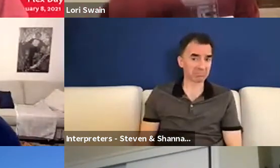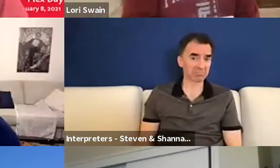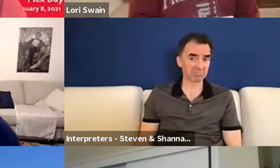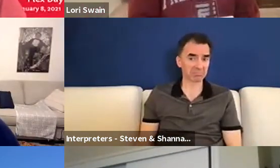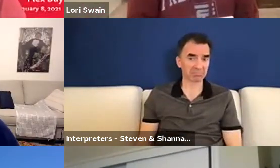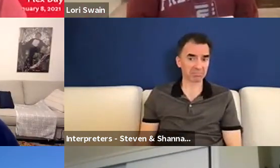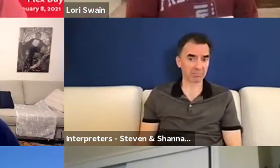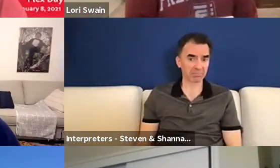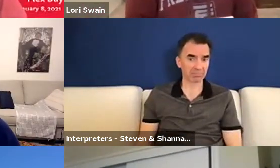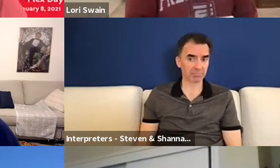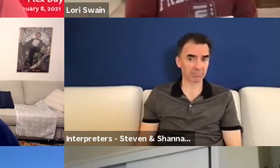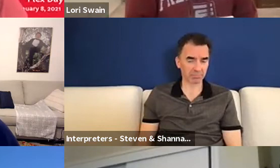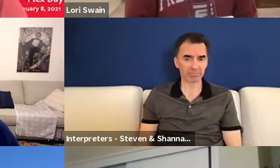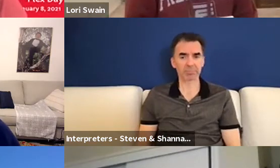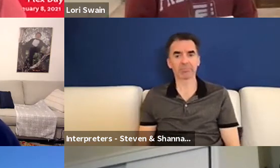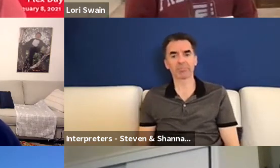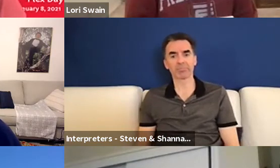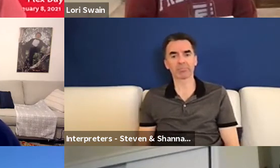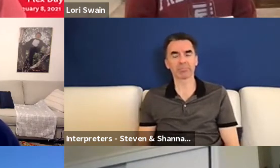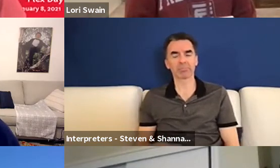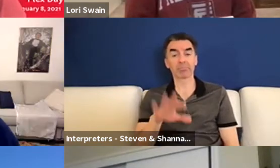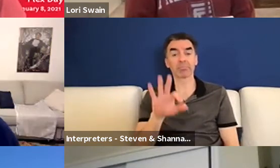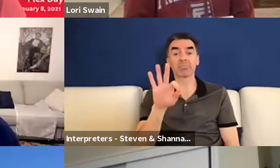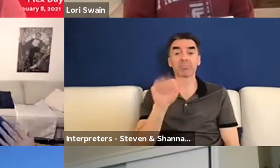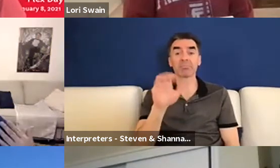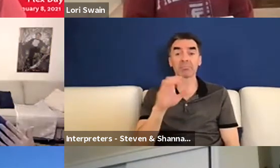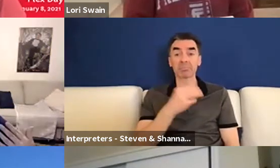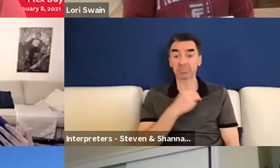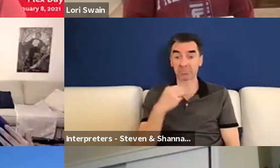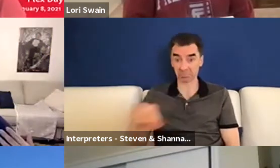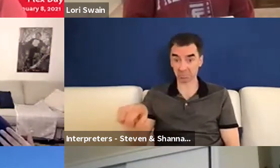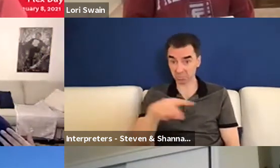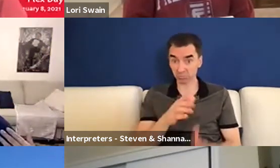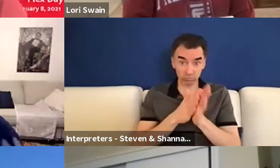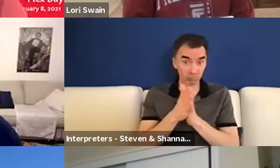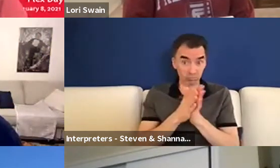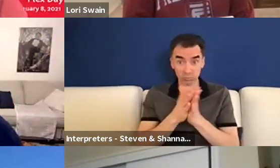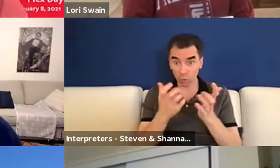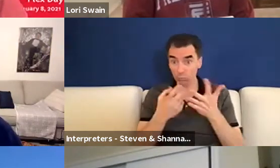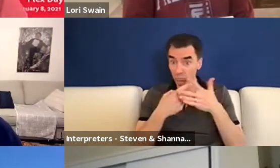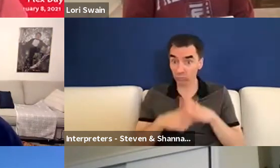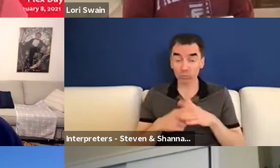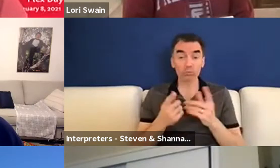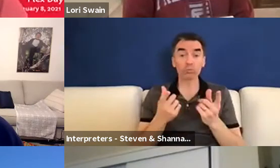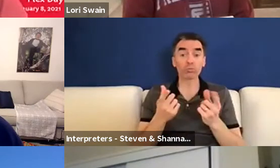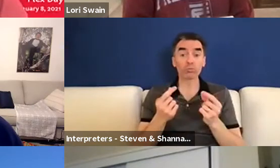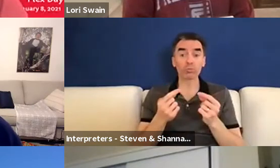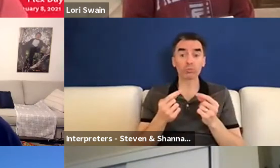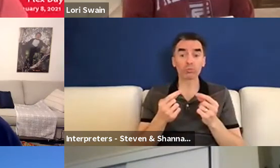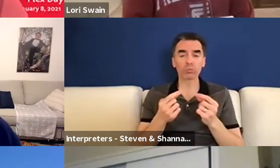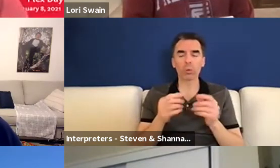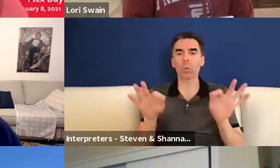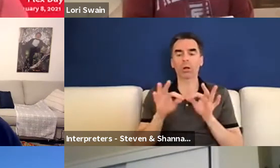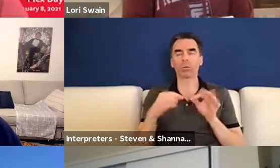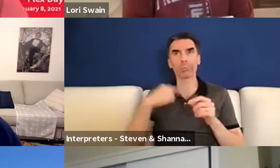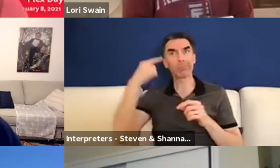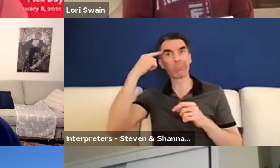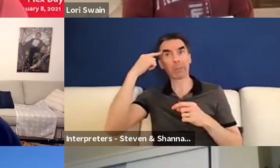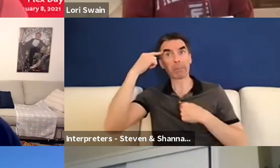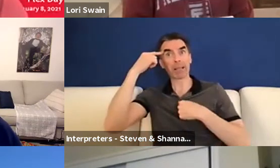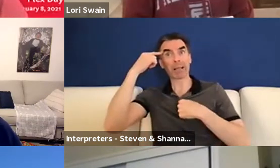I think a good way for any faculty member to get started is to approach it through the lens of a student that knows nothing about